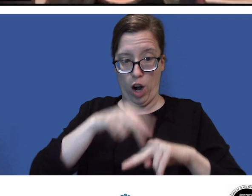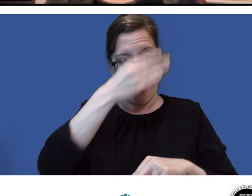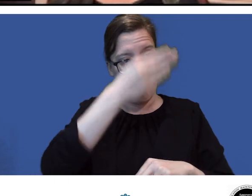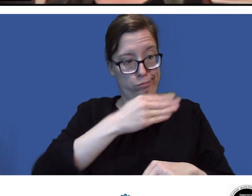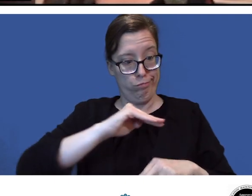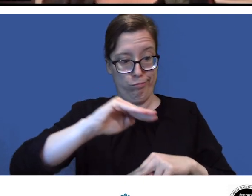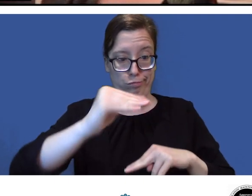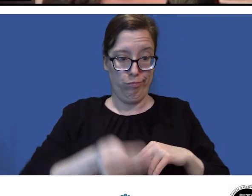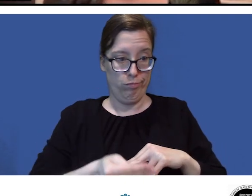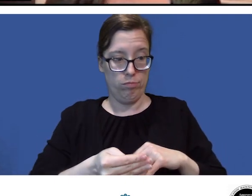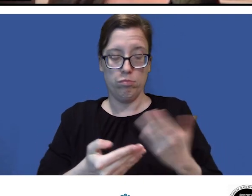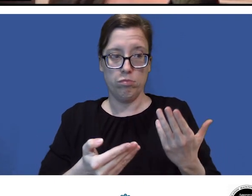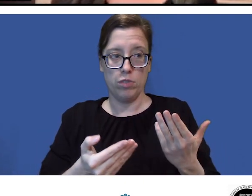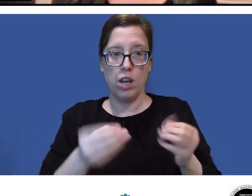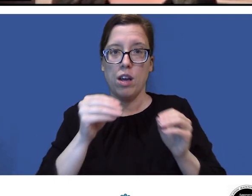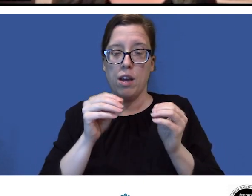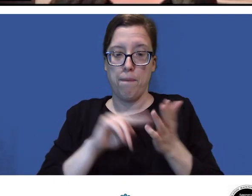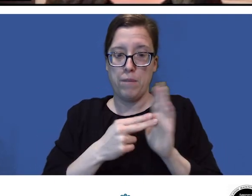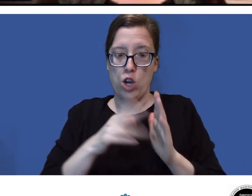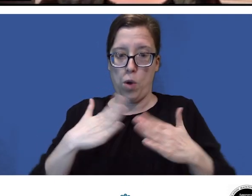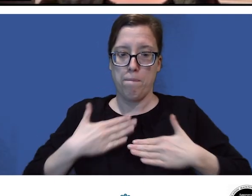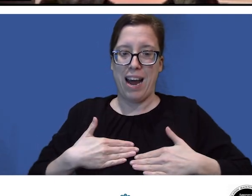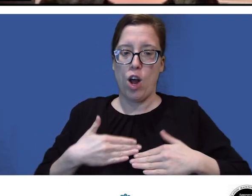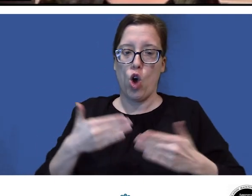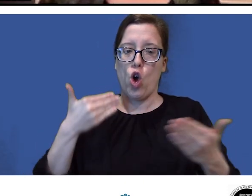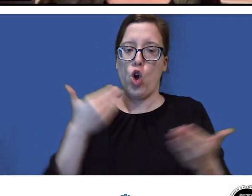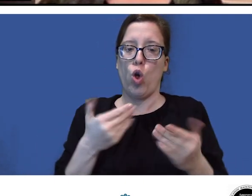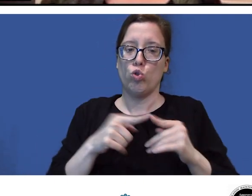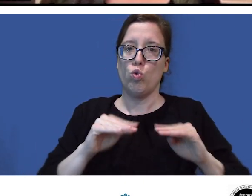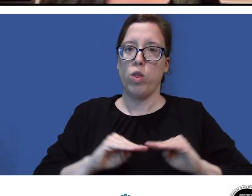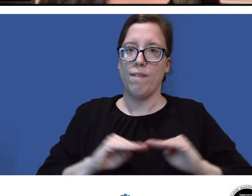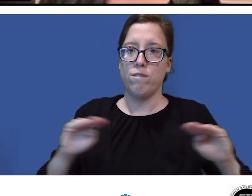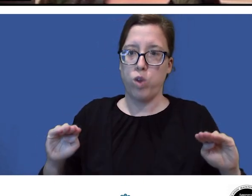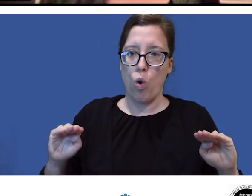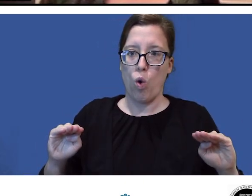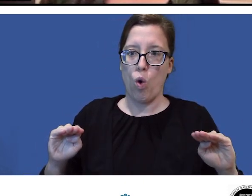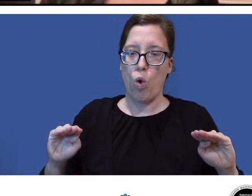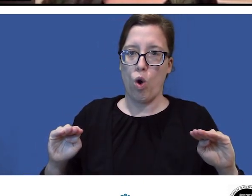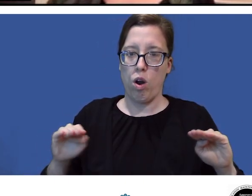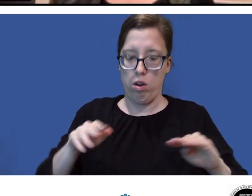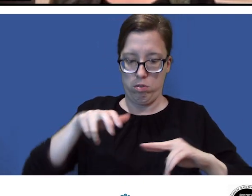more of your body is supported because your bottom and your thighs are supported by the chair, your